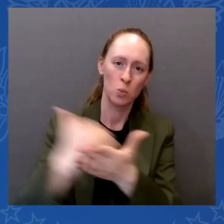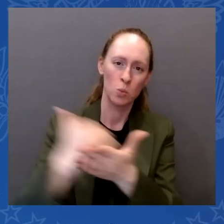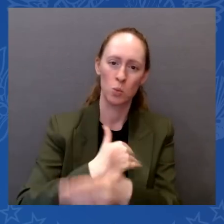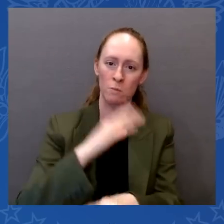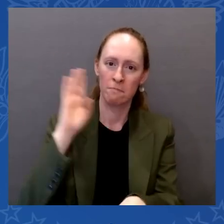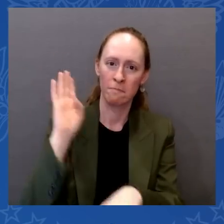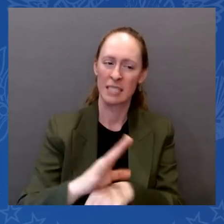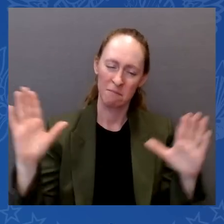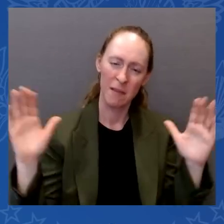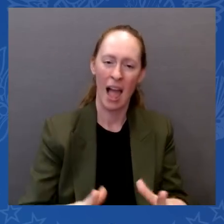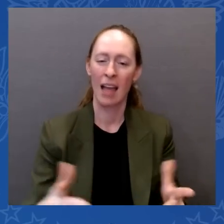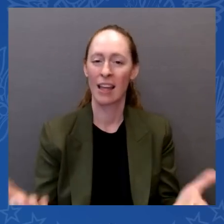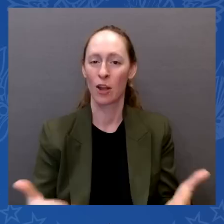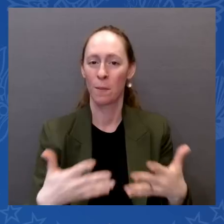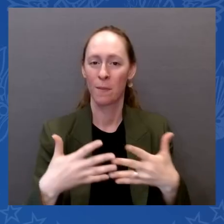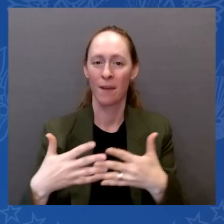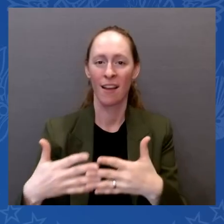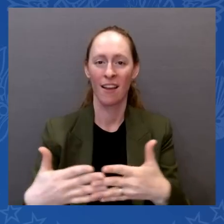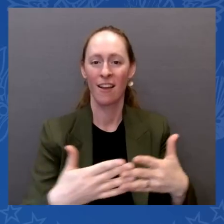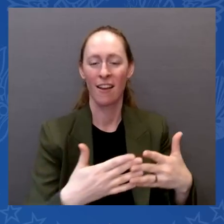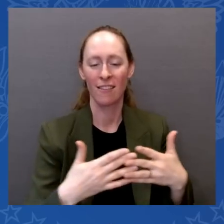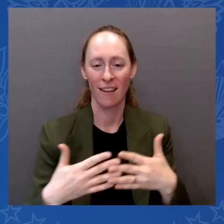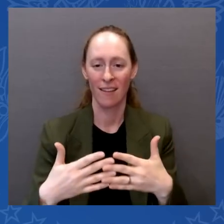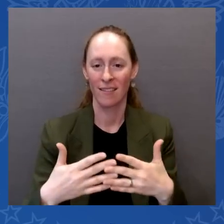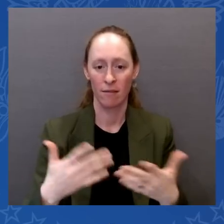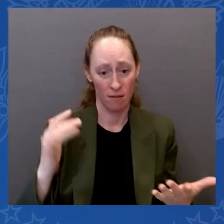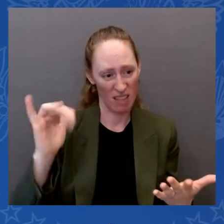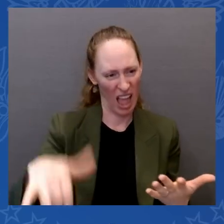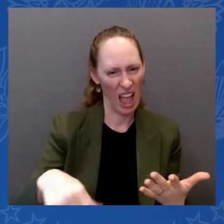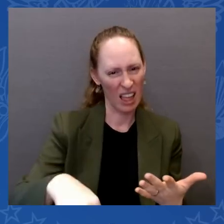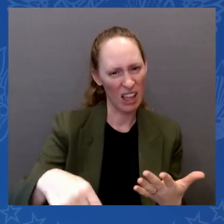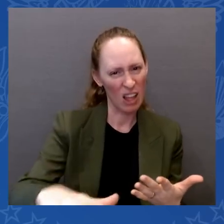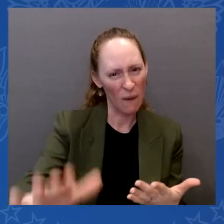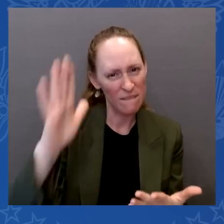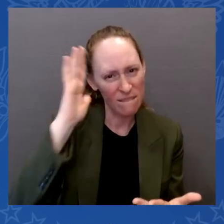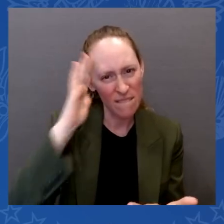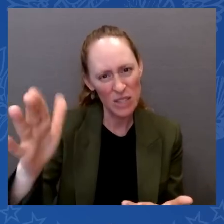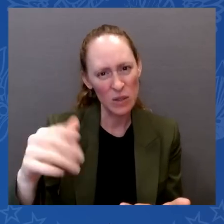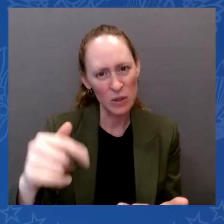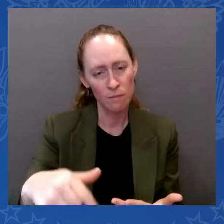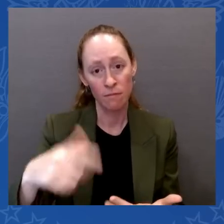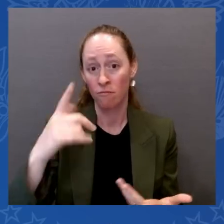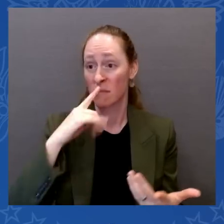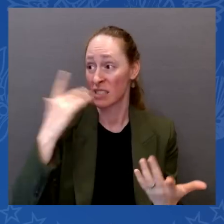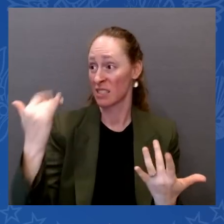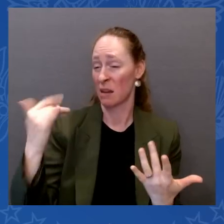We invented them. We invented them. We're the ones who advanced them --